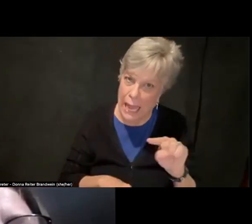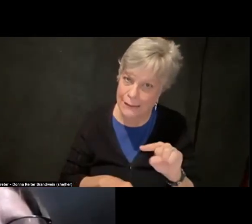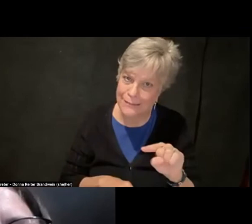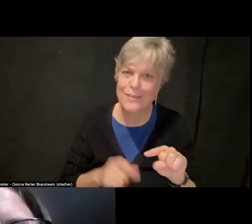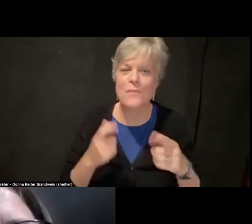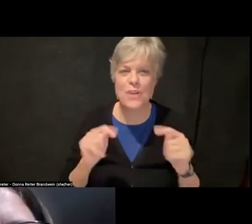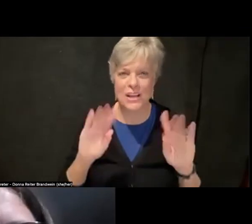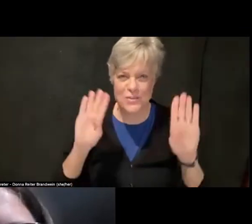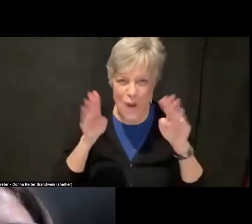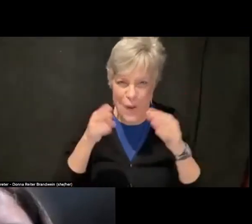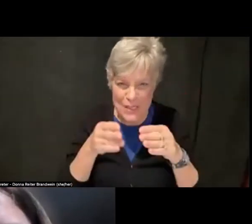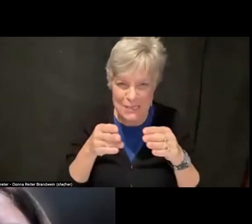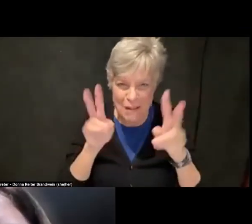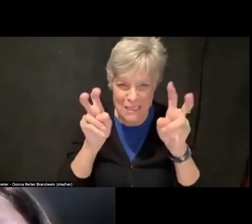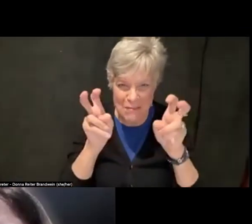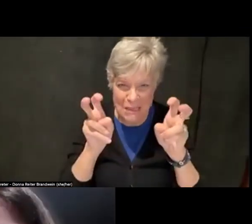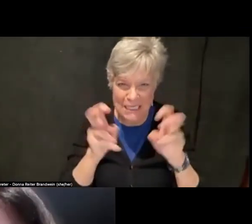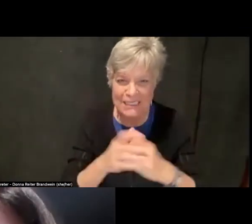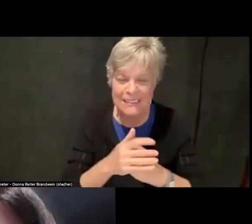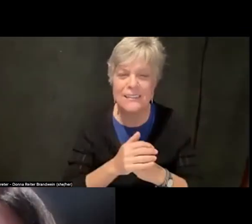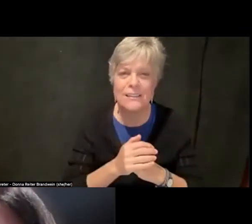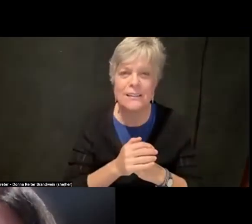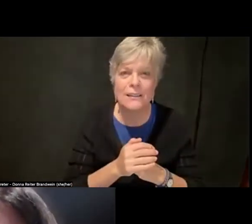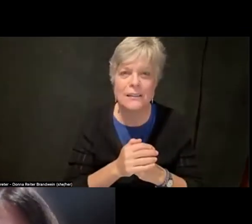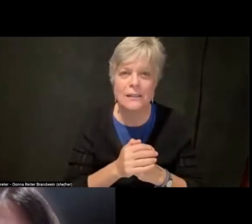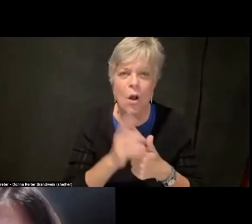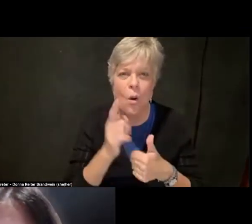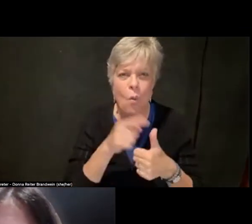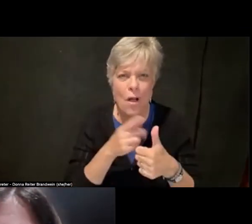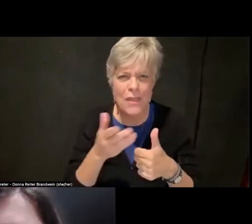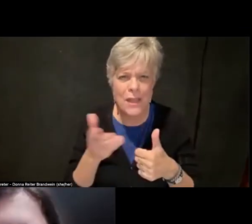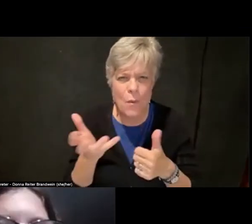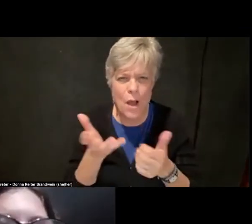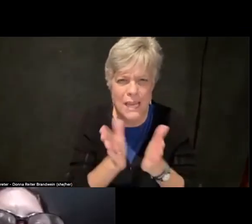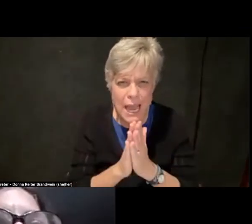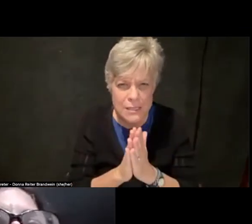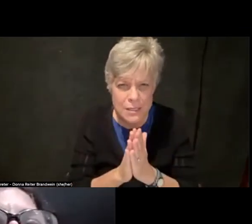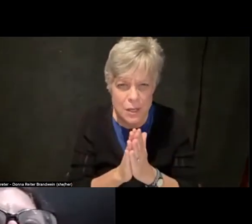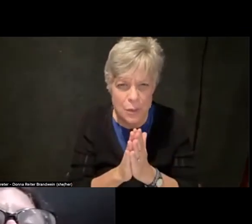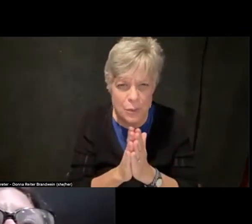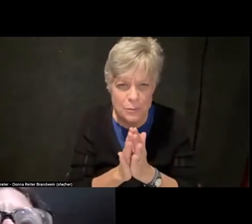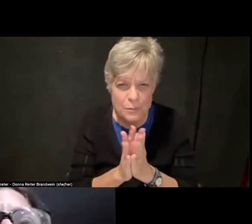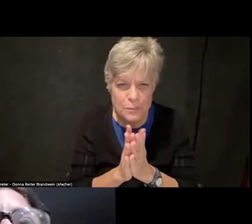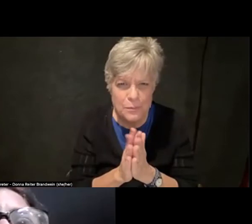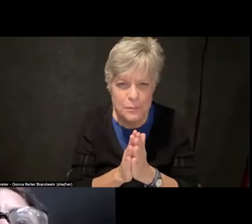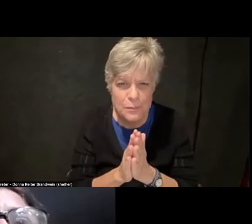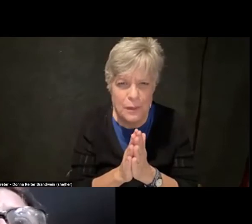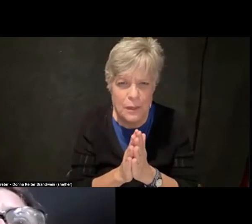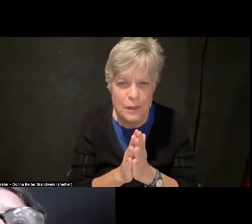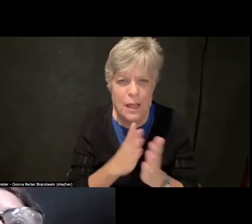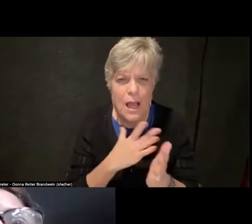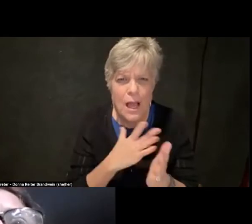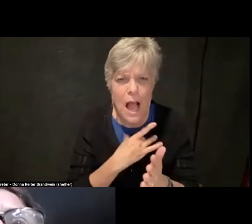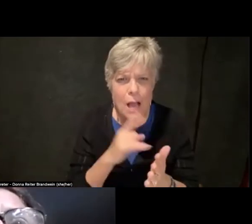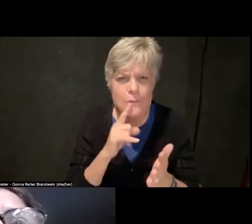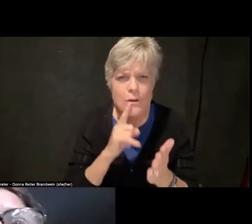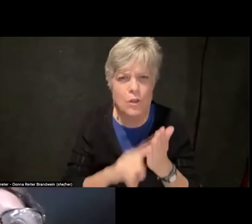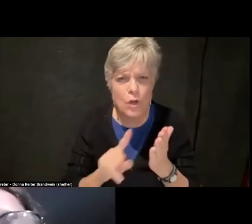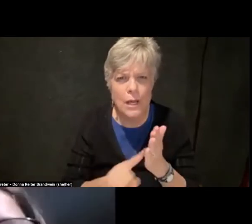And one of the things I think that I wanted to ask y'all about is, I would like to look at multiple universities at the same time,